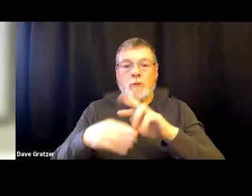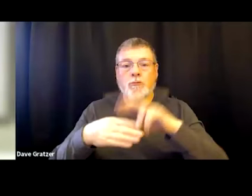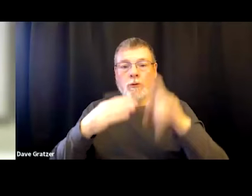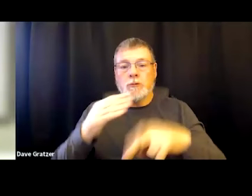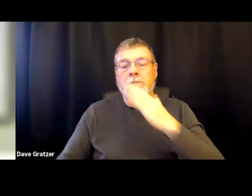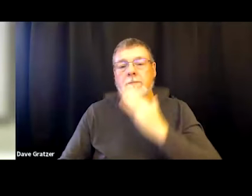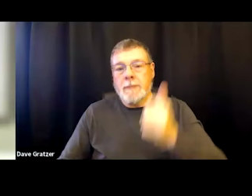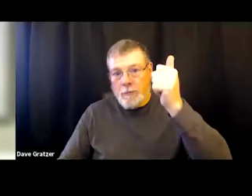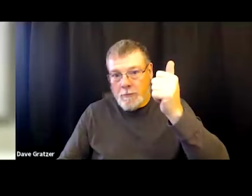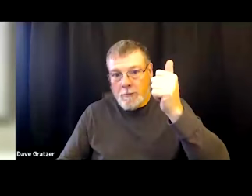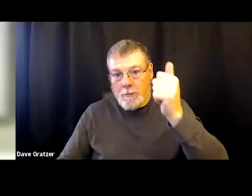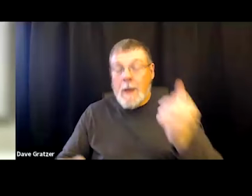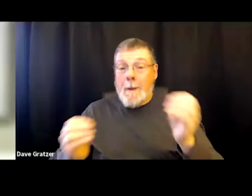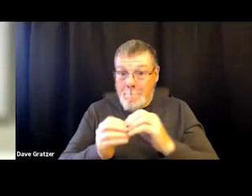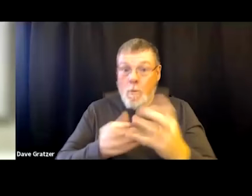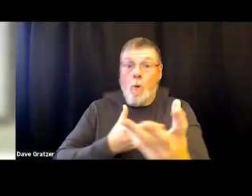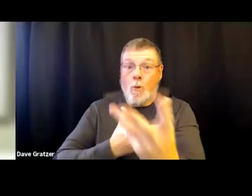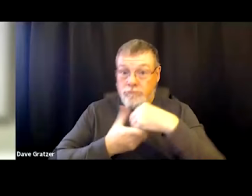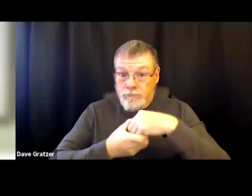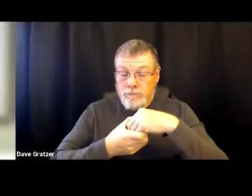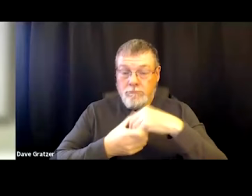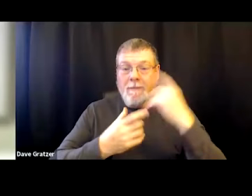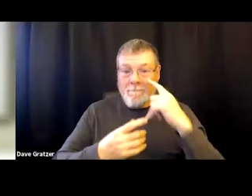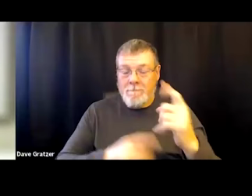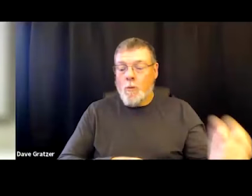including more effective engagement in reentry services